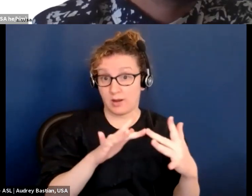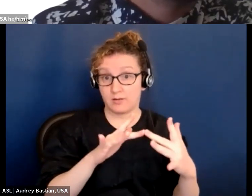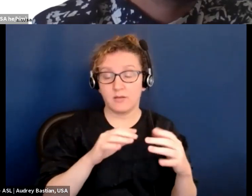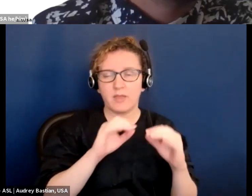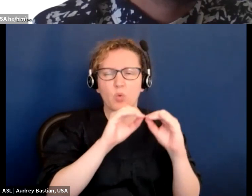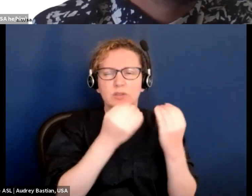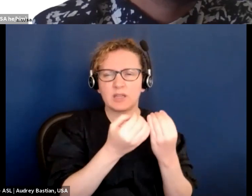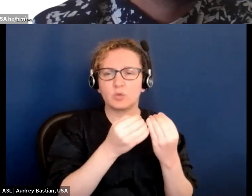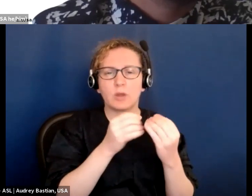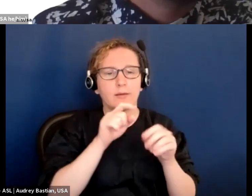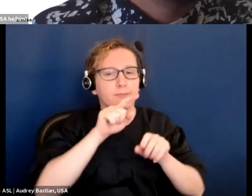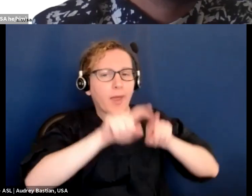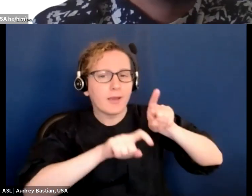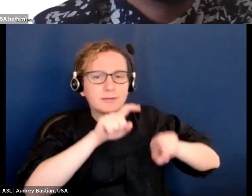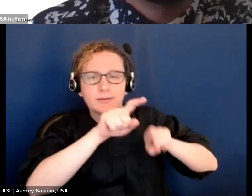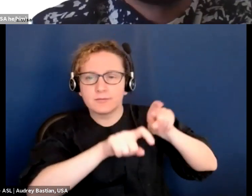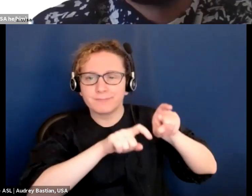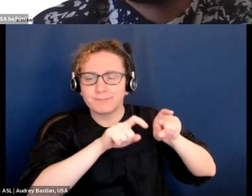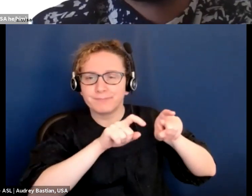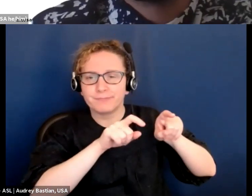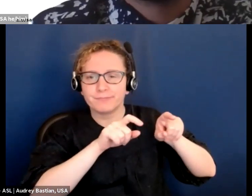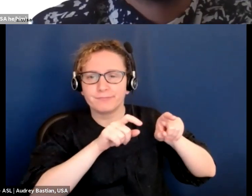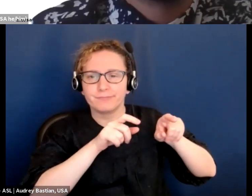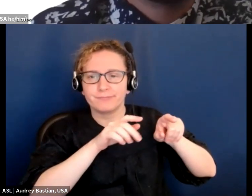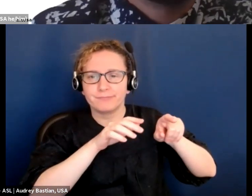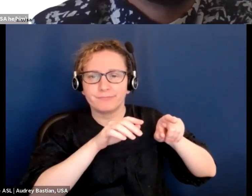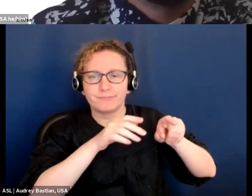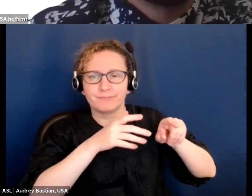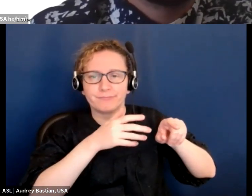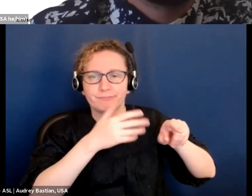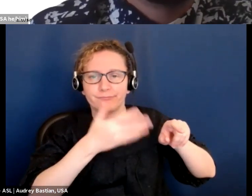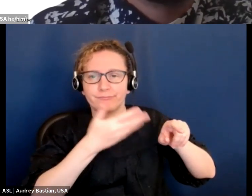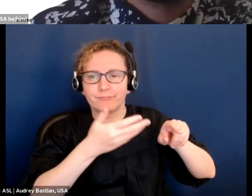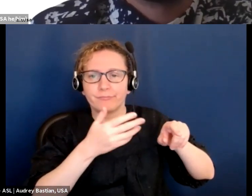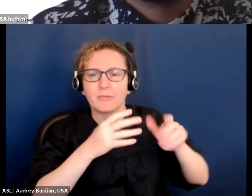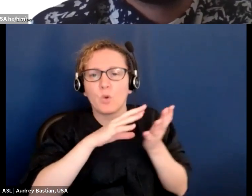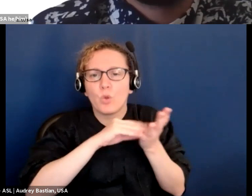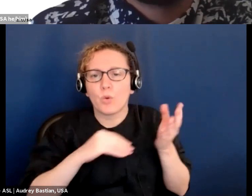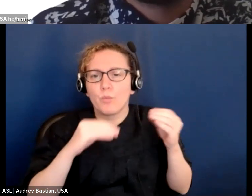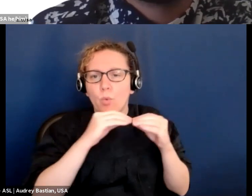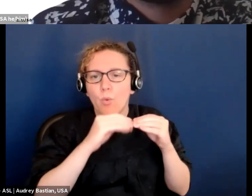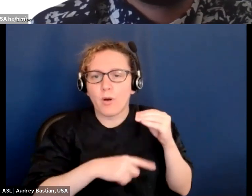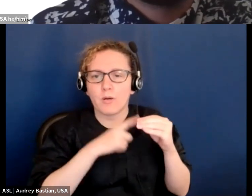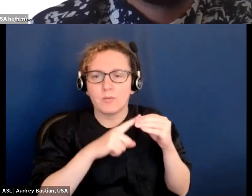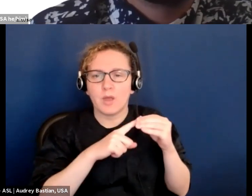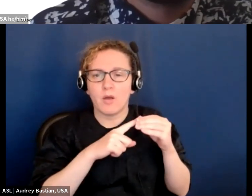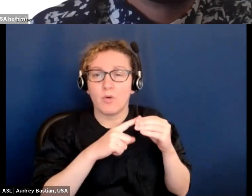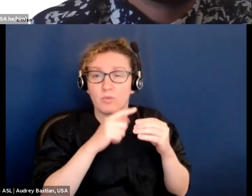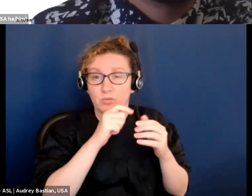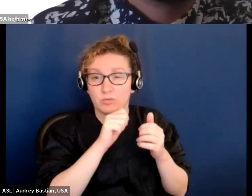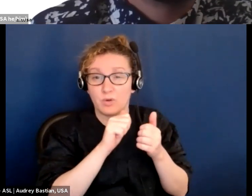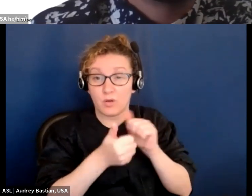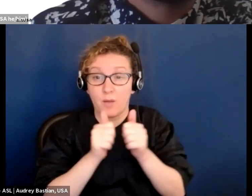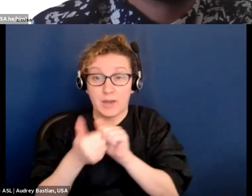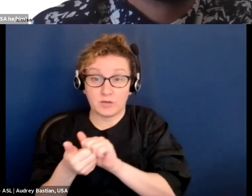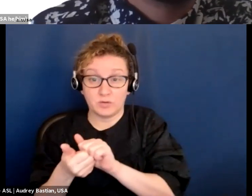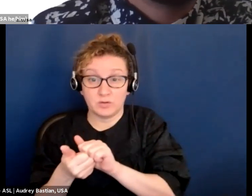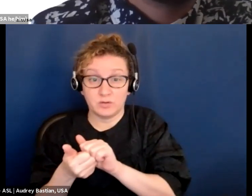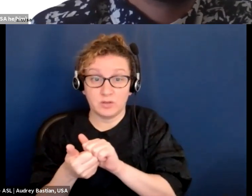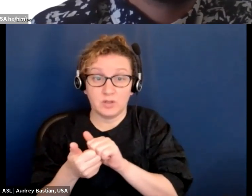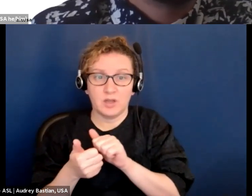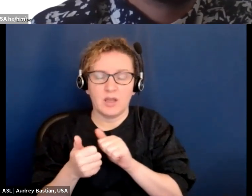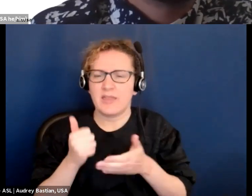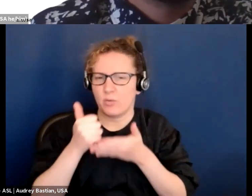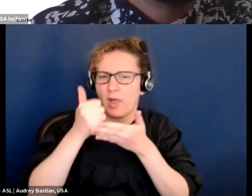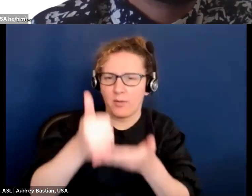you can ask questions of to learn more about accommodation. They can help you and help